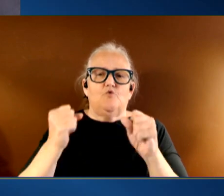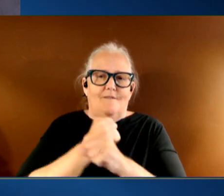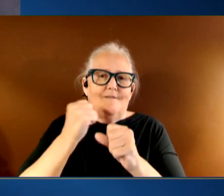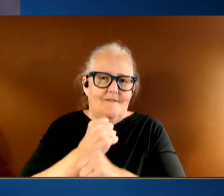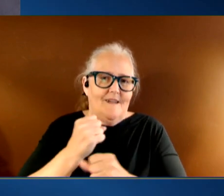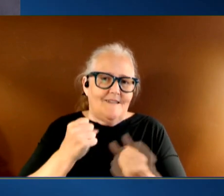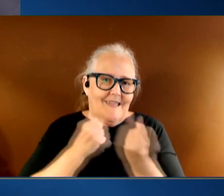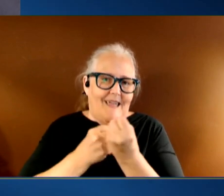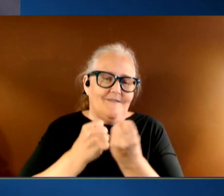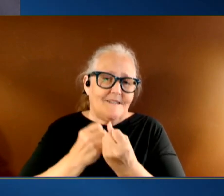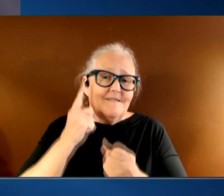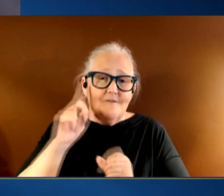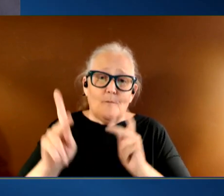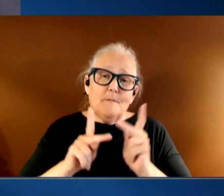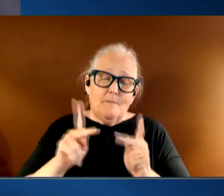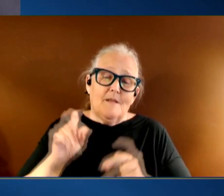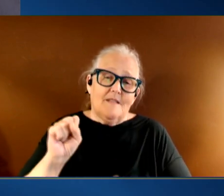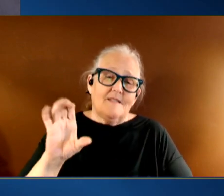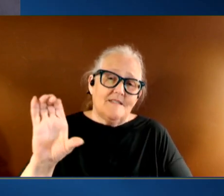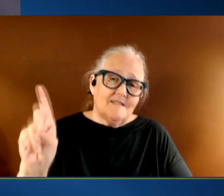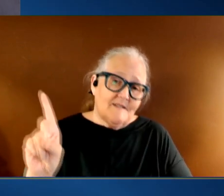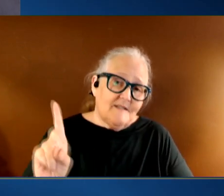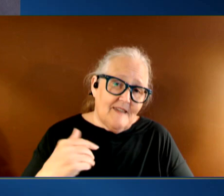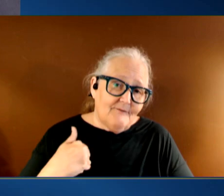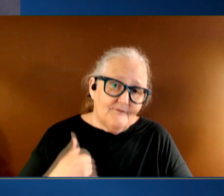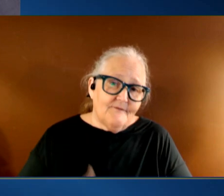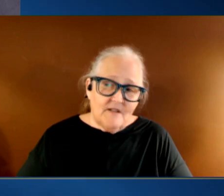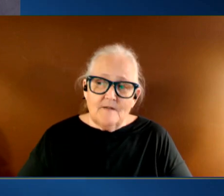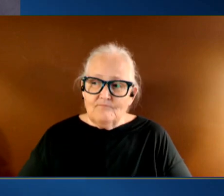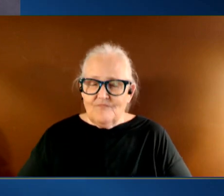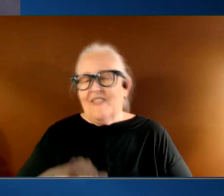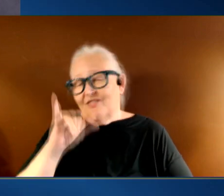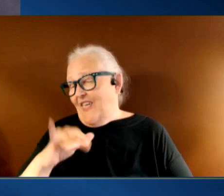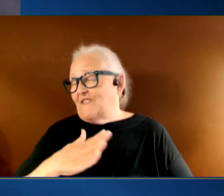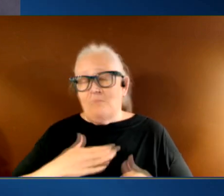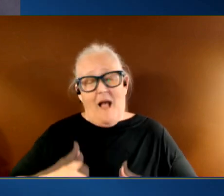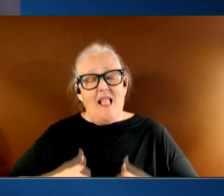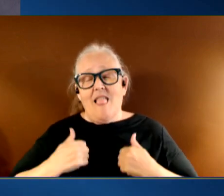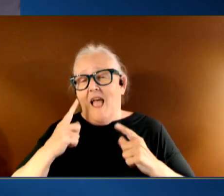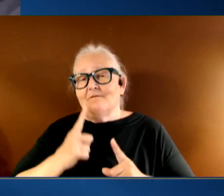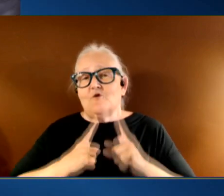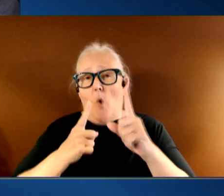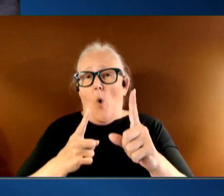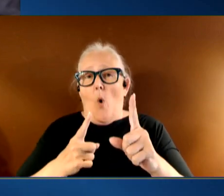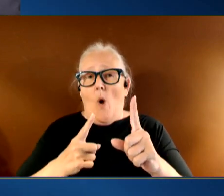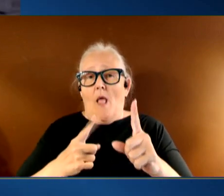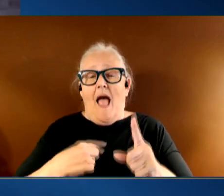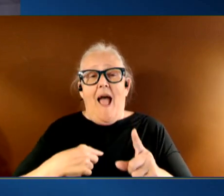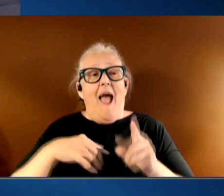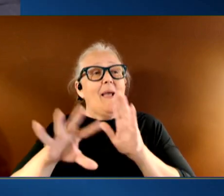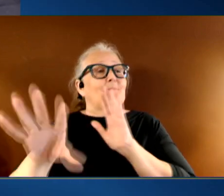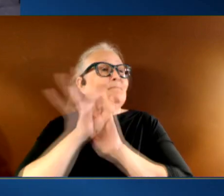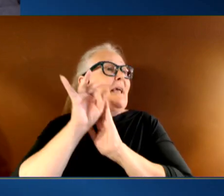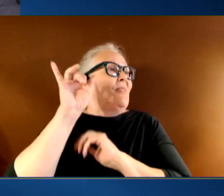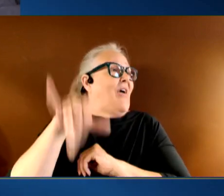sickle cell disease. That's my life's mission. I didn't choose it. But I think it was pushed